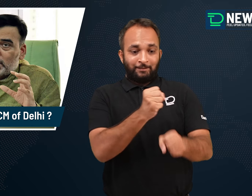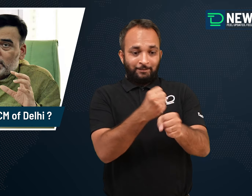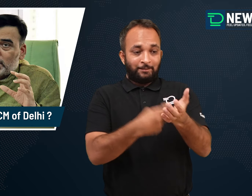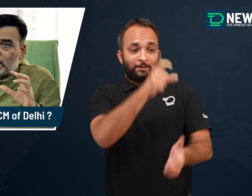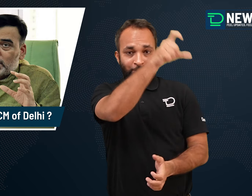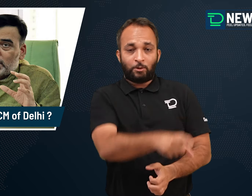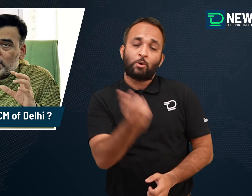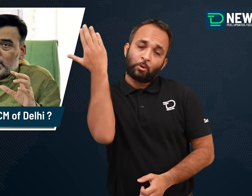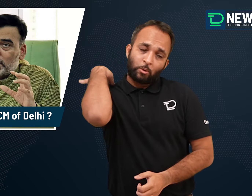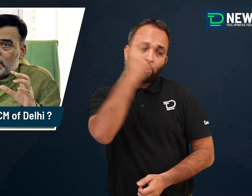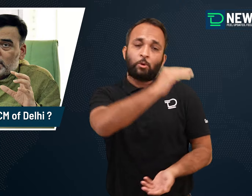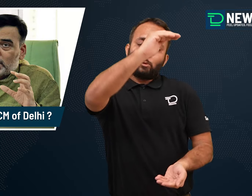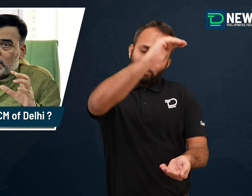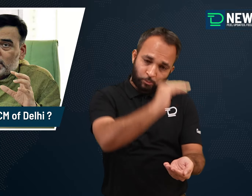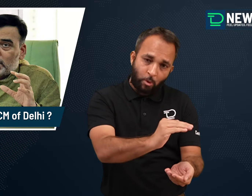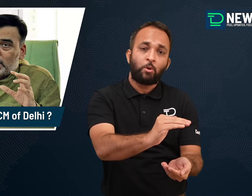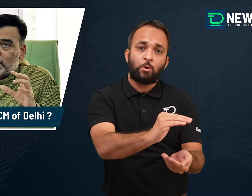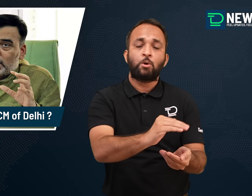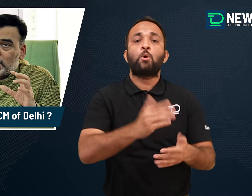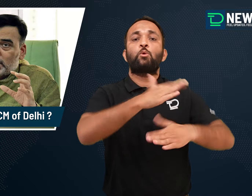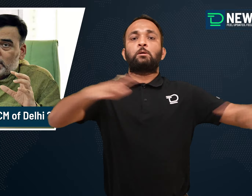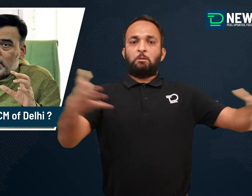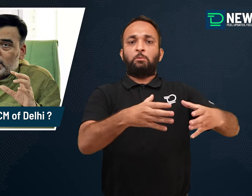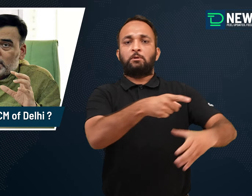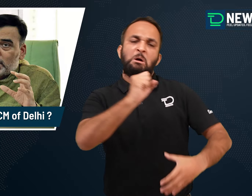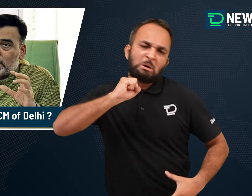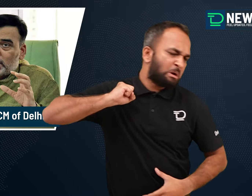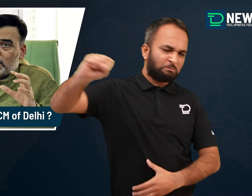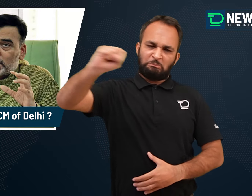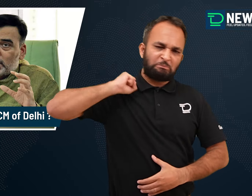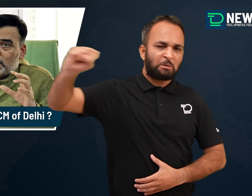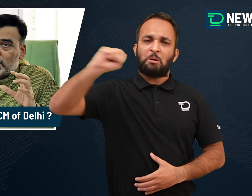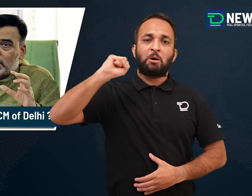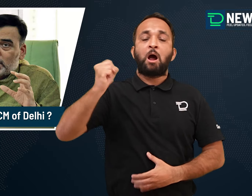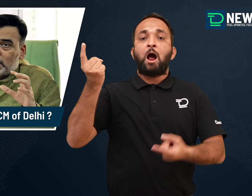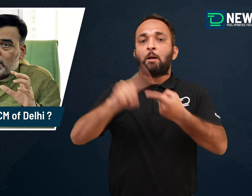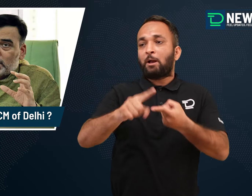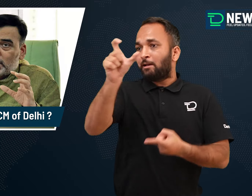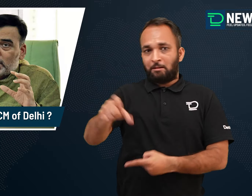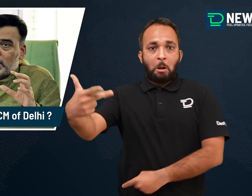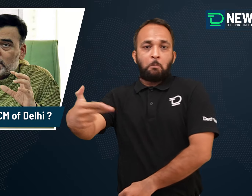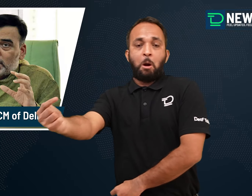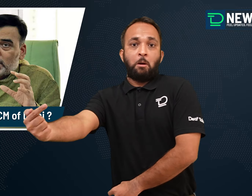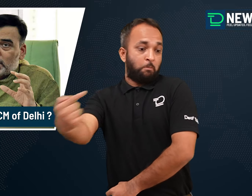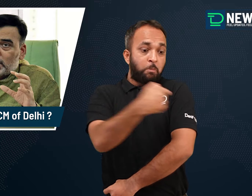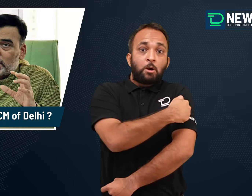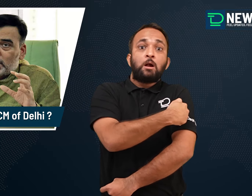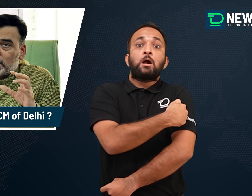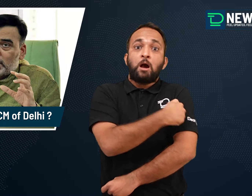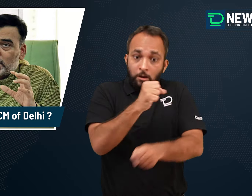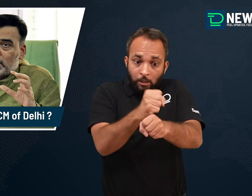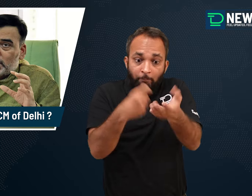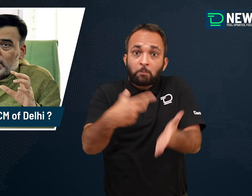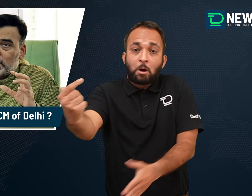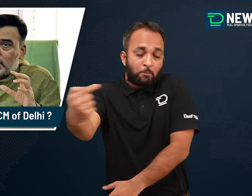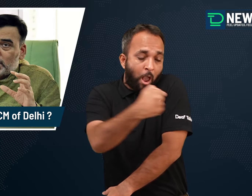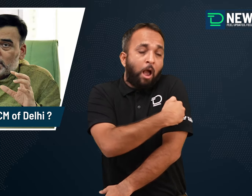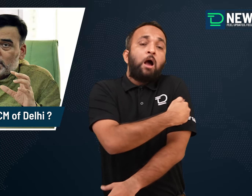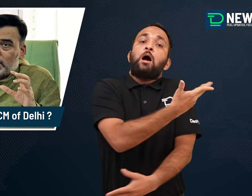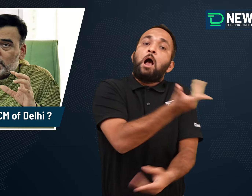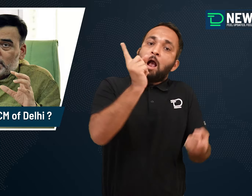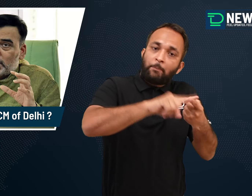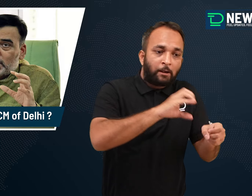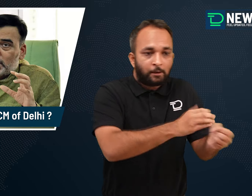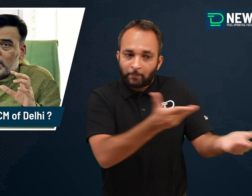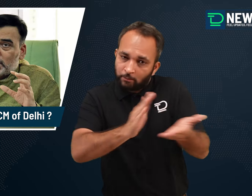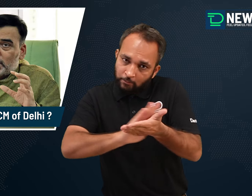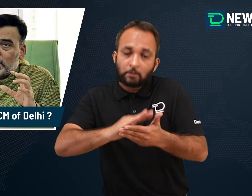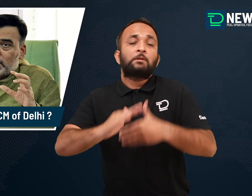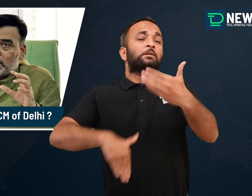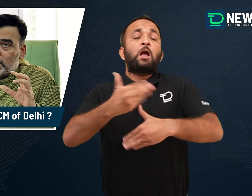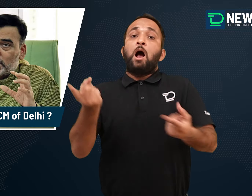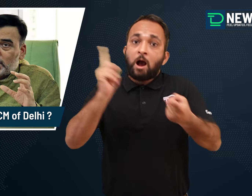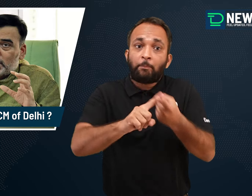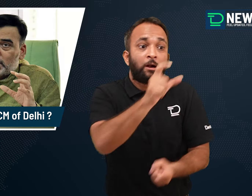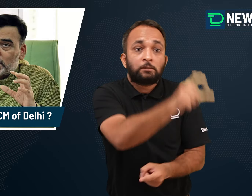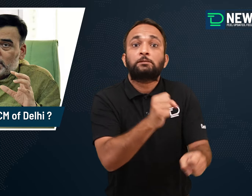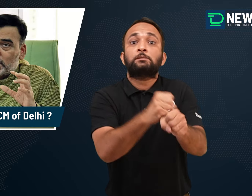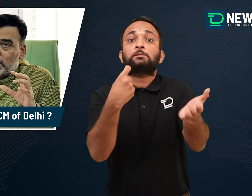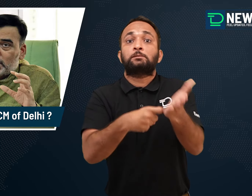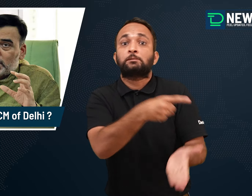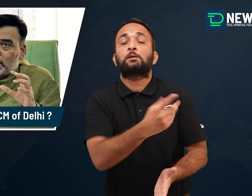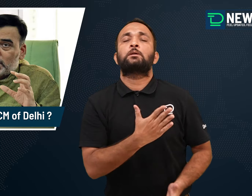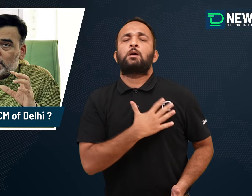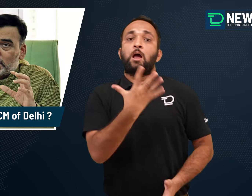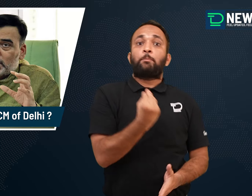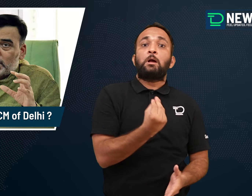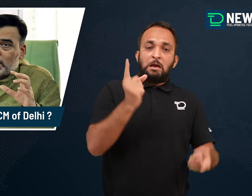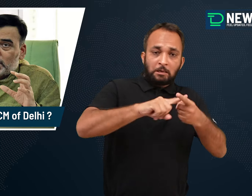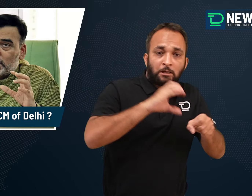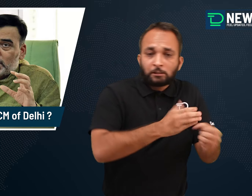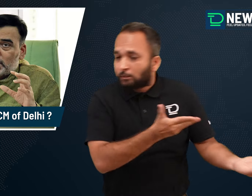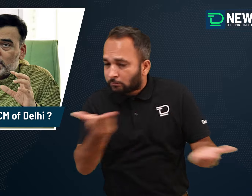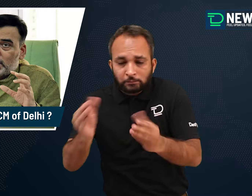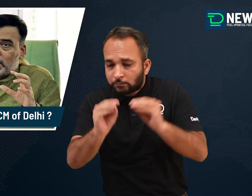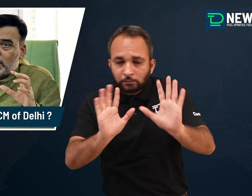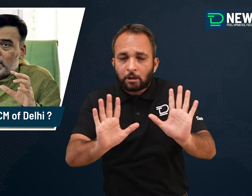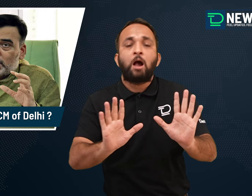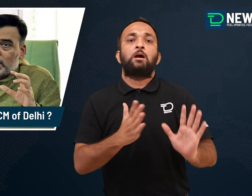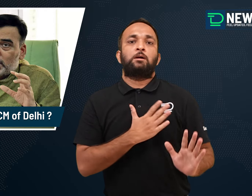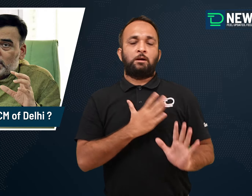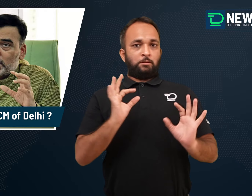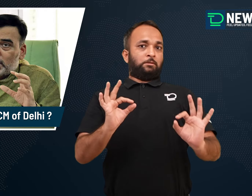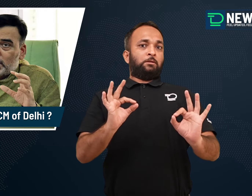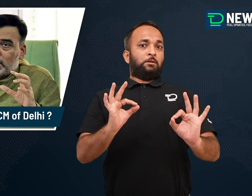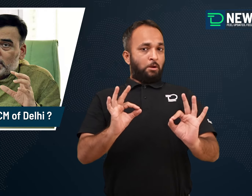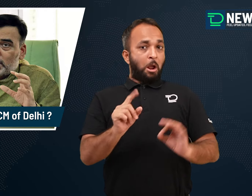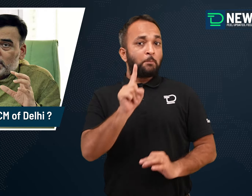He was shot in the hand during a student protest and suffered a stroke in his youth.